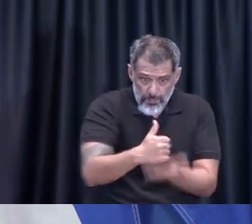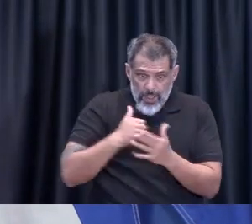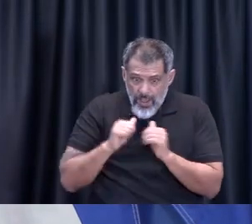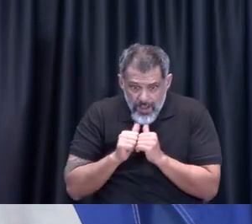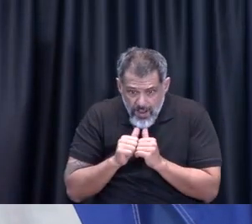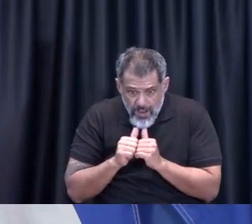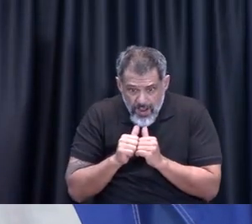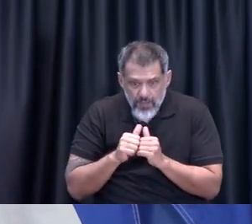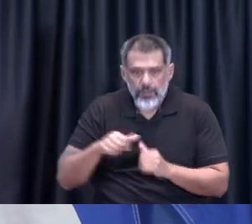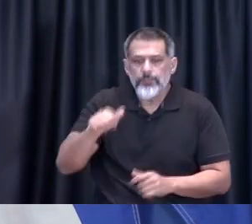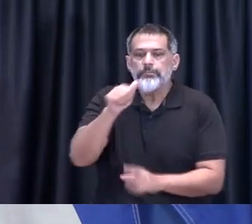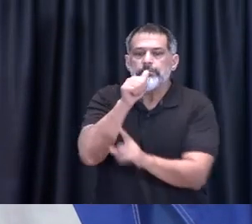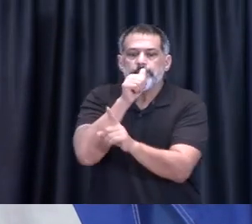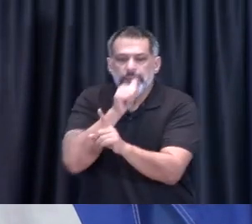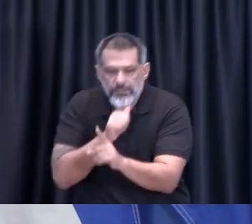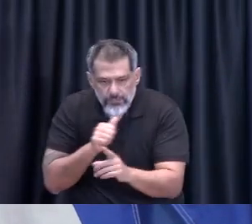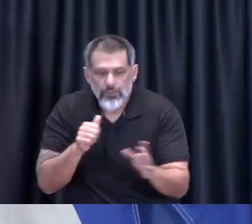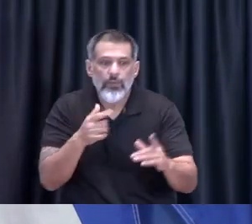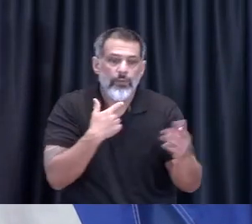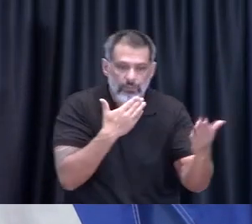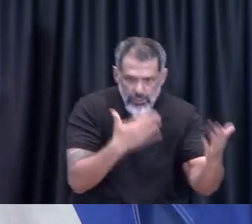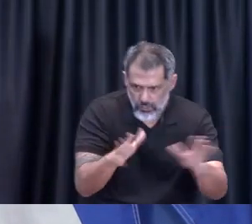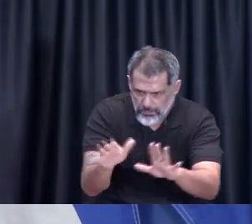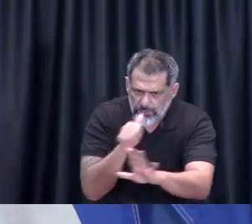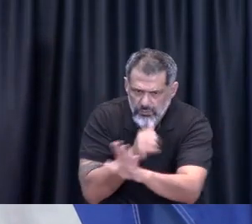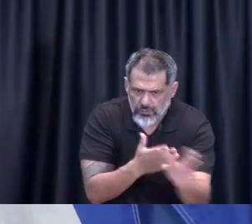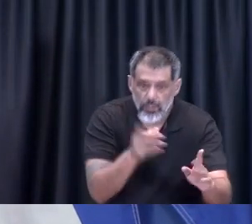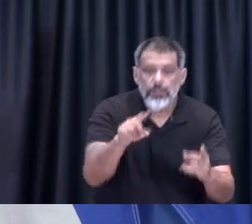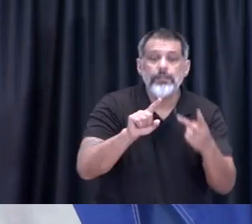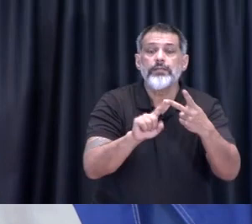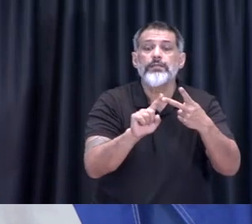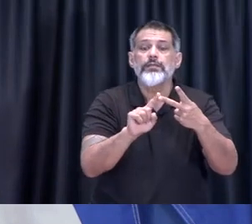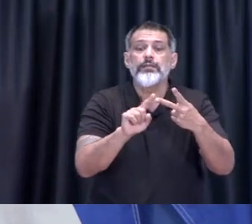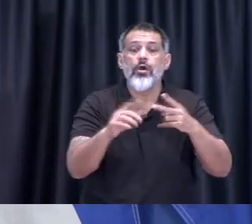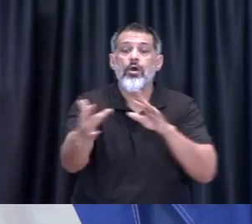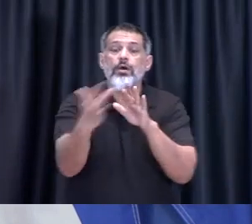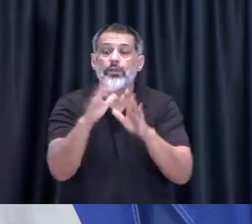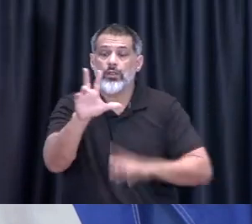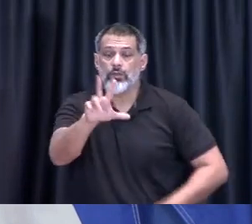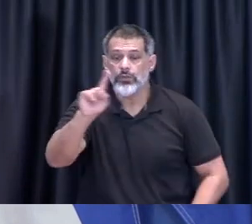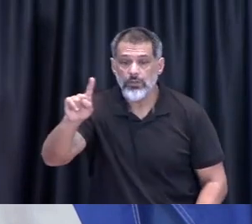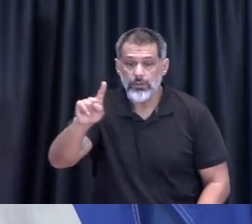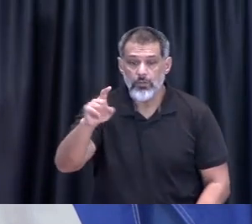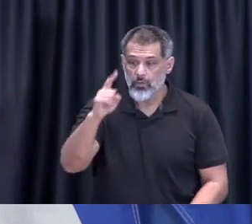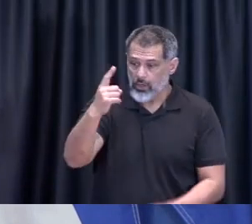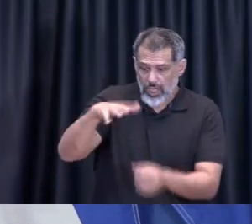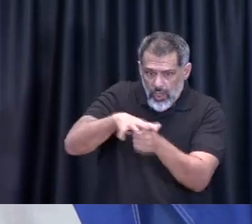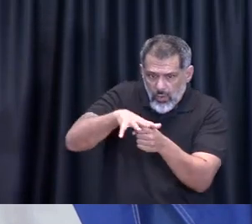thank them for again, is to call If there are particular hot spots, whether it is a sidewalk location,